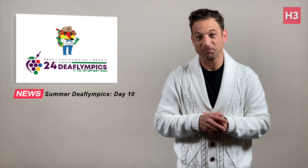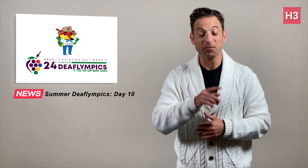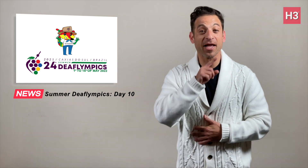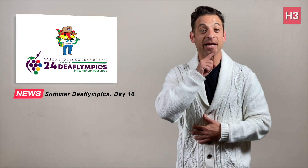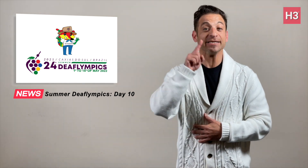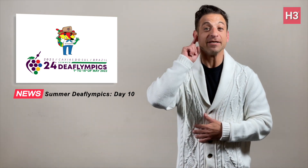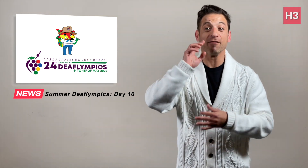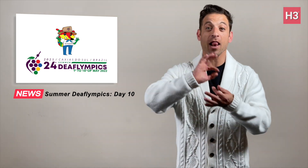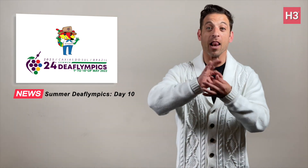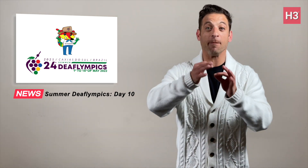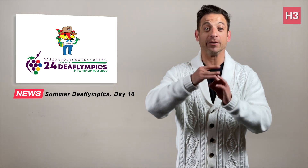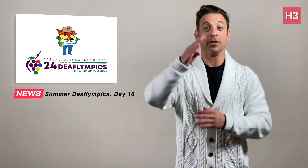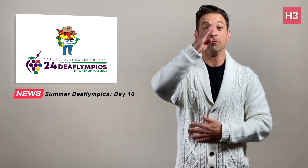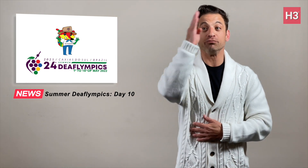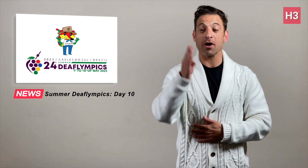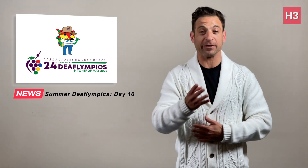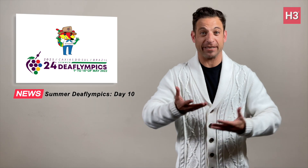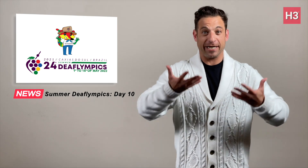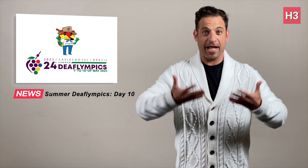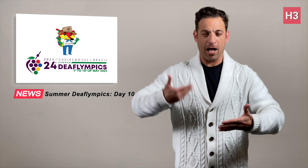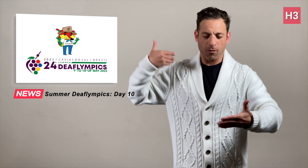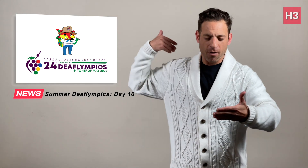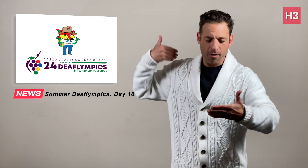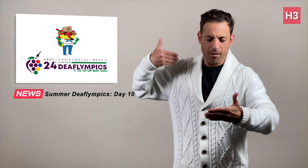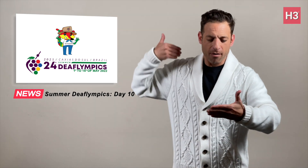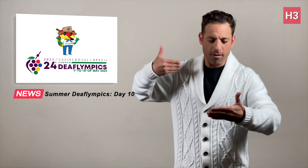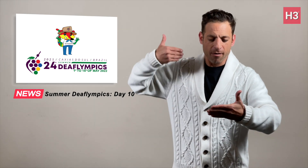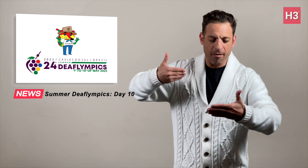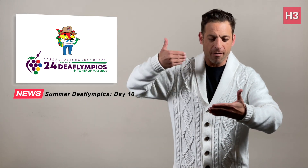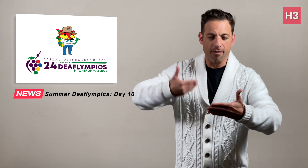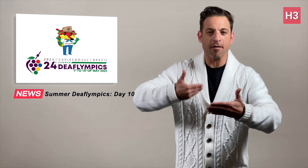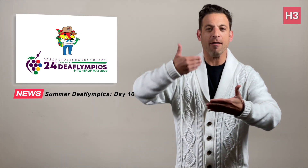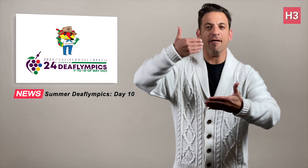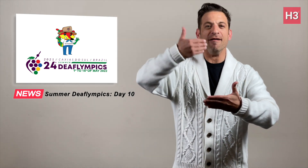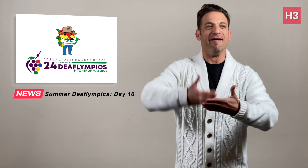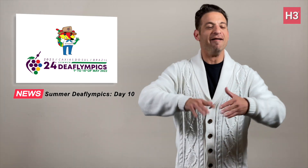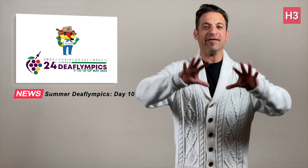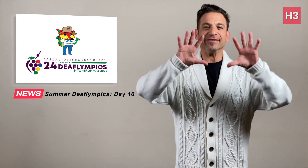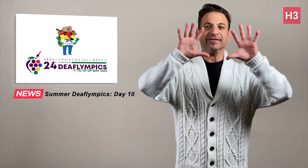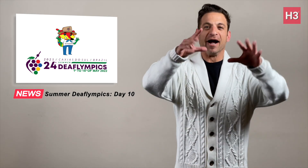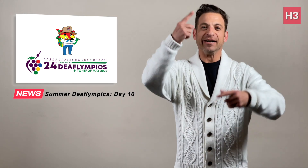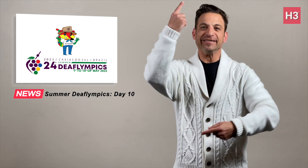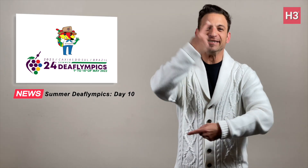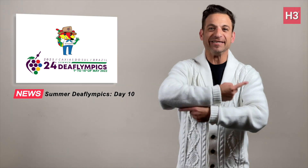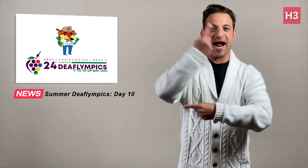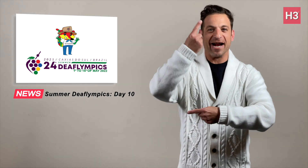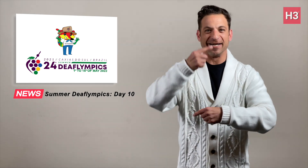The Brazil Deaflympics are now in the 10th day.